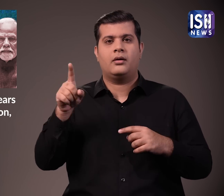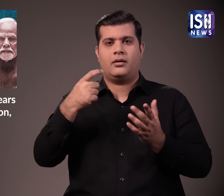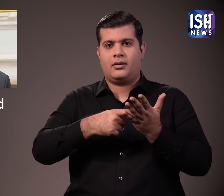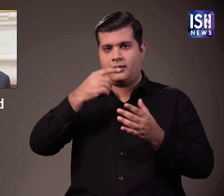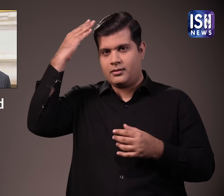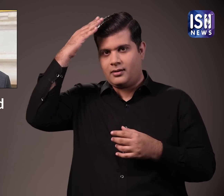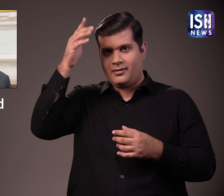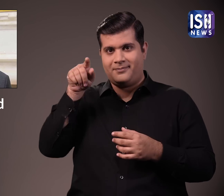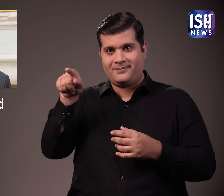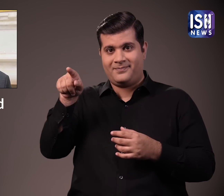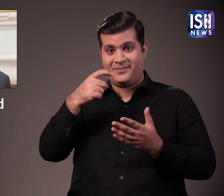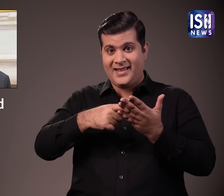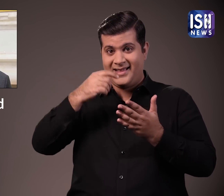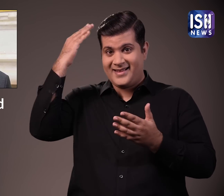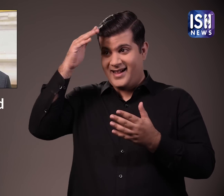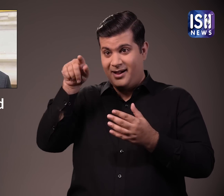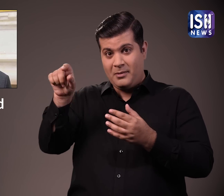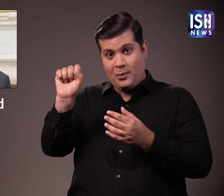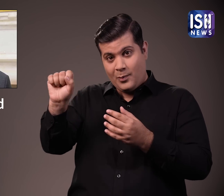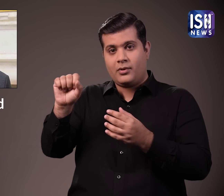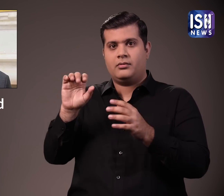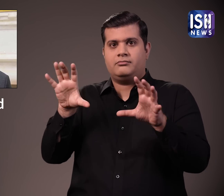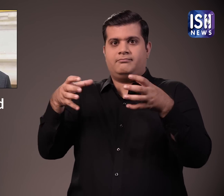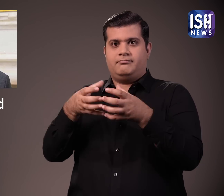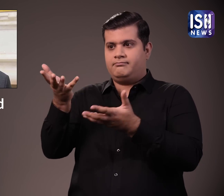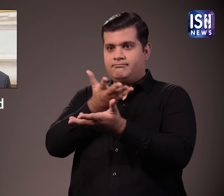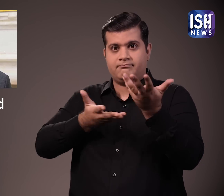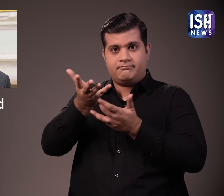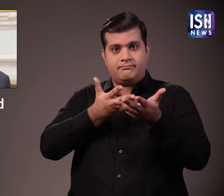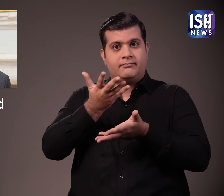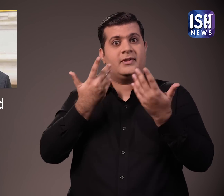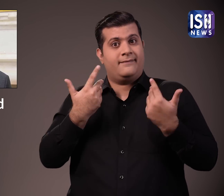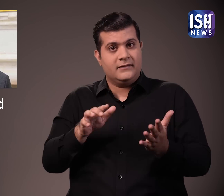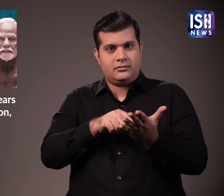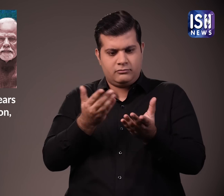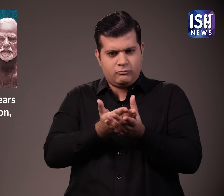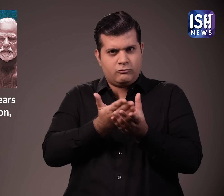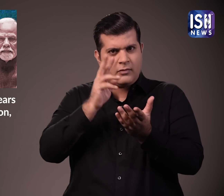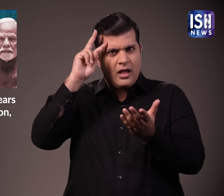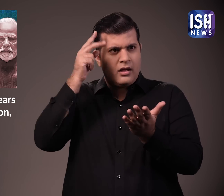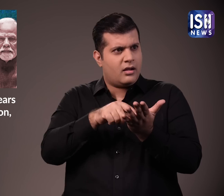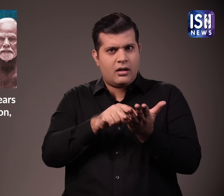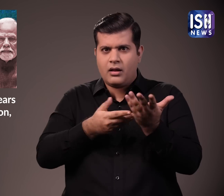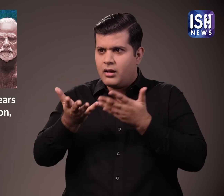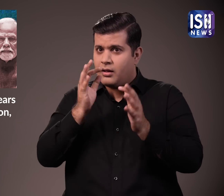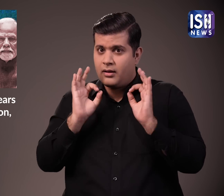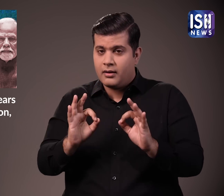It was from a panel led by Former President Ram Nath Kovind.